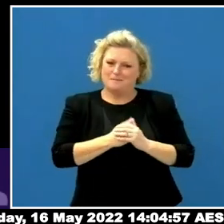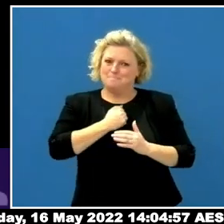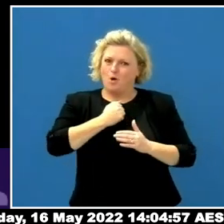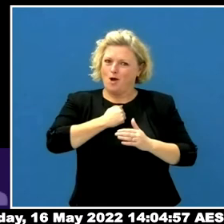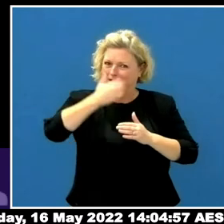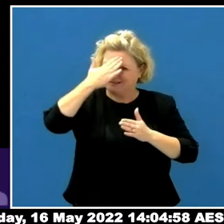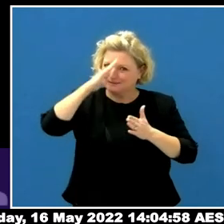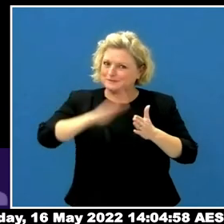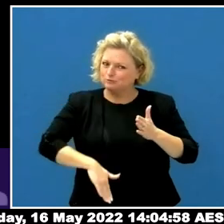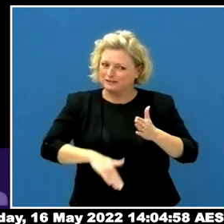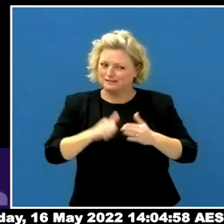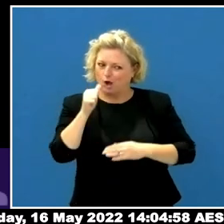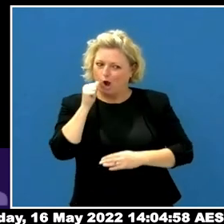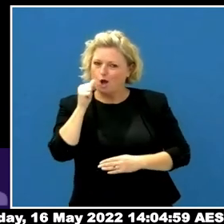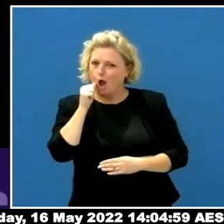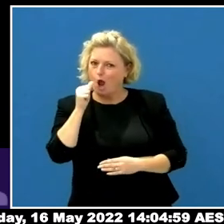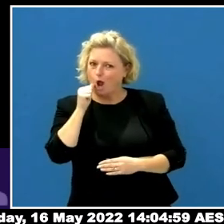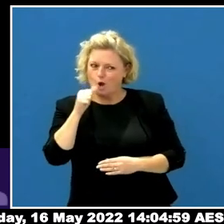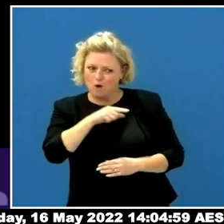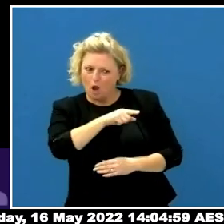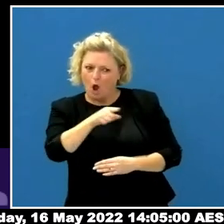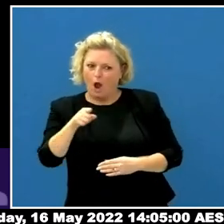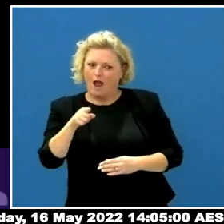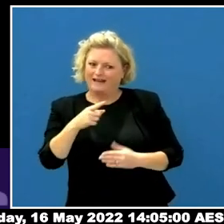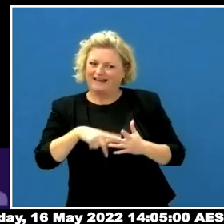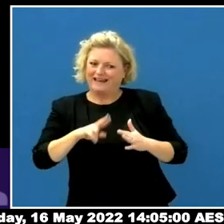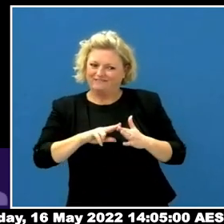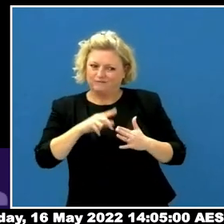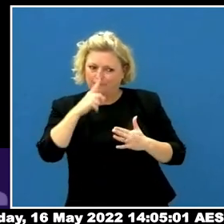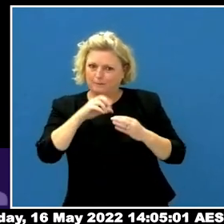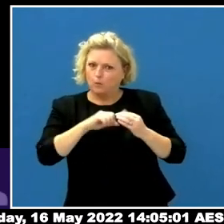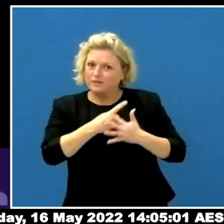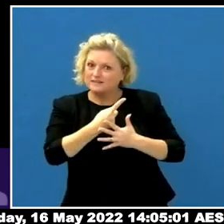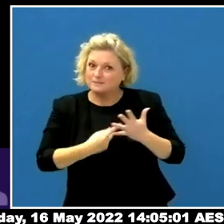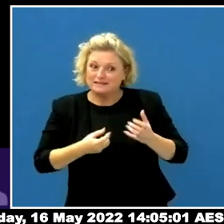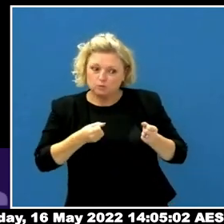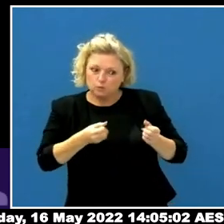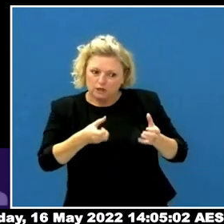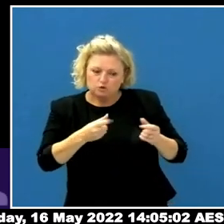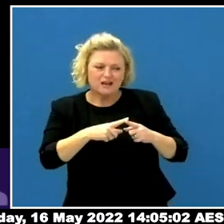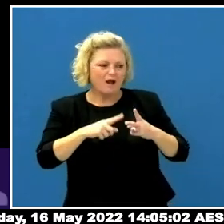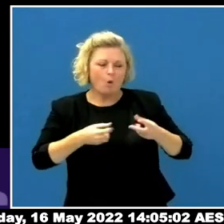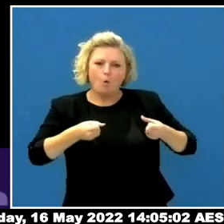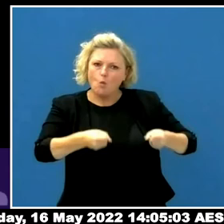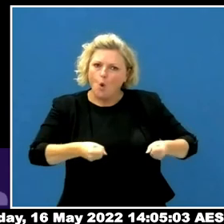wheelchairs that are out in standing frames and walking frames or in bean bags or out of